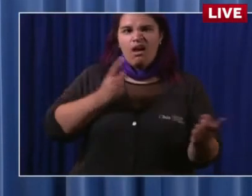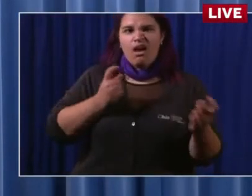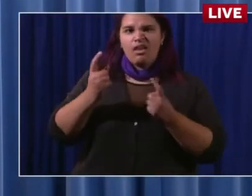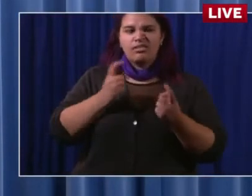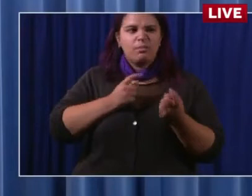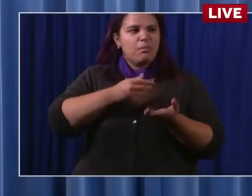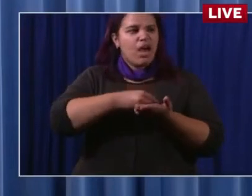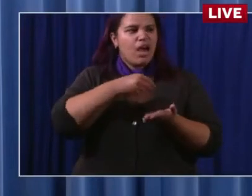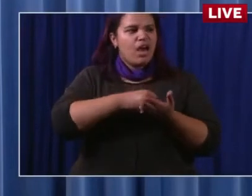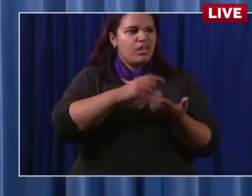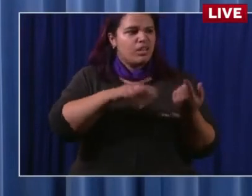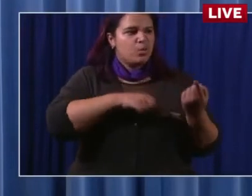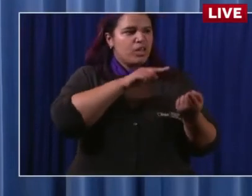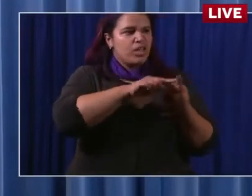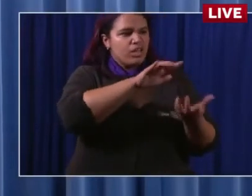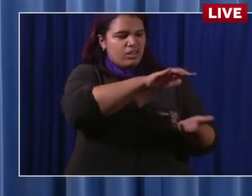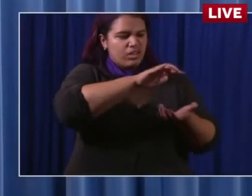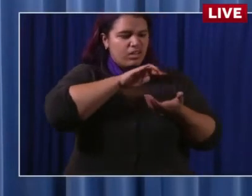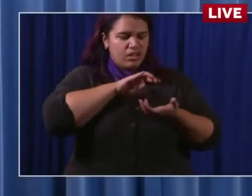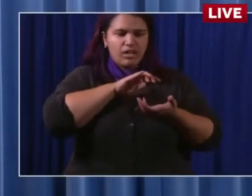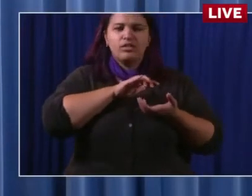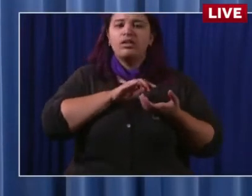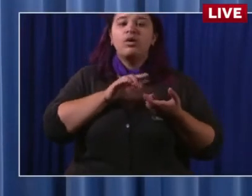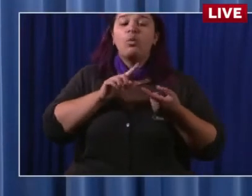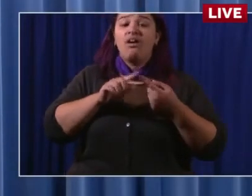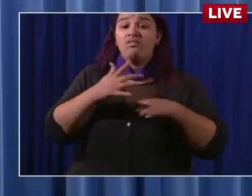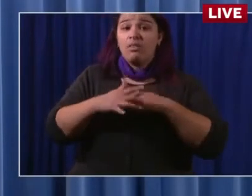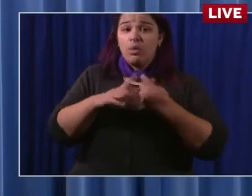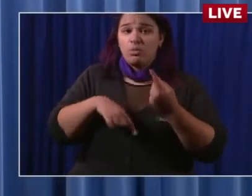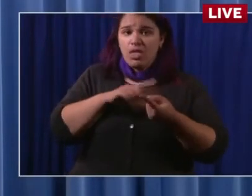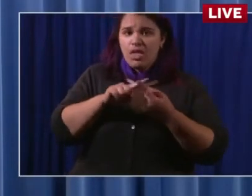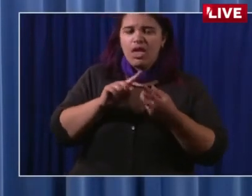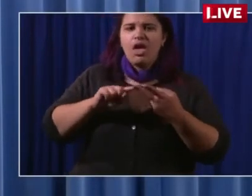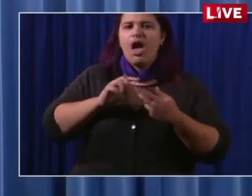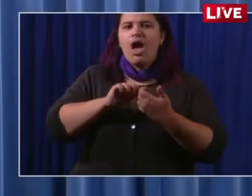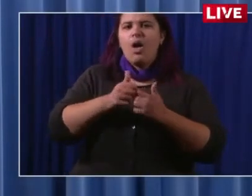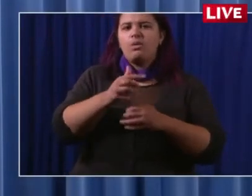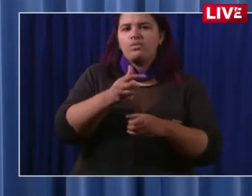A LOT OF SCHOOL DISTRICTS ARE ASKING ABOUT THIS MONEY, ALL WHAT A PIECE OF THE PIE.